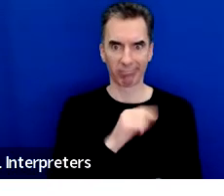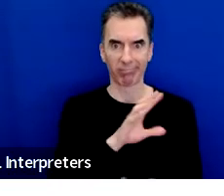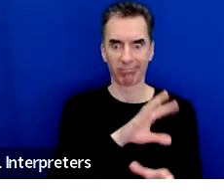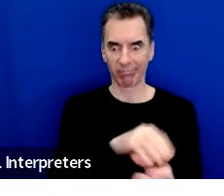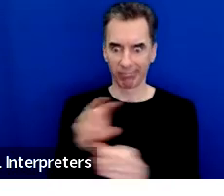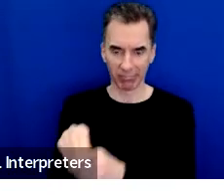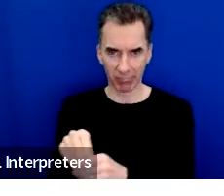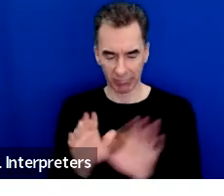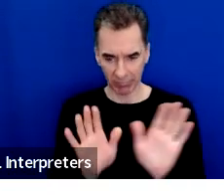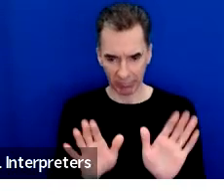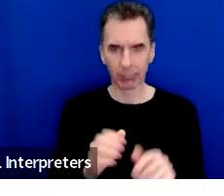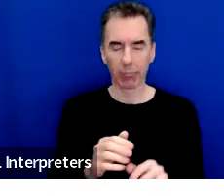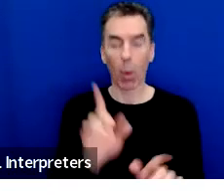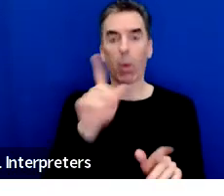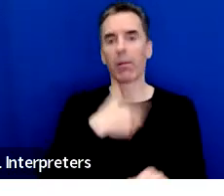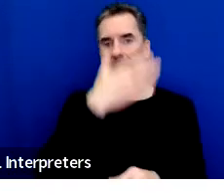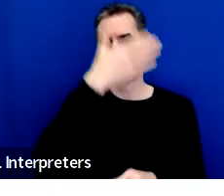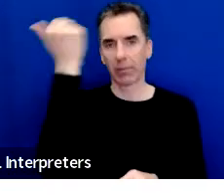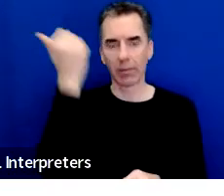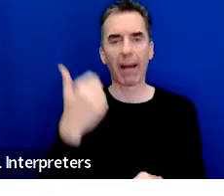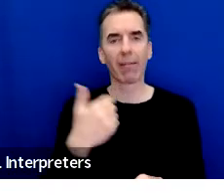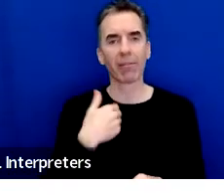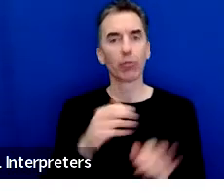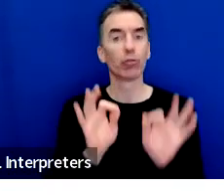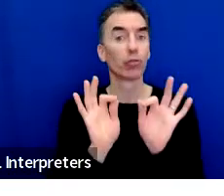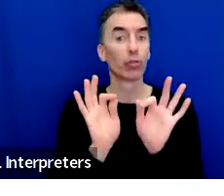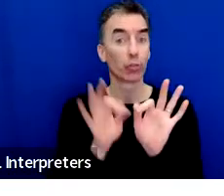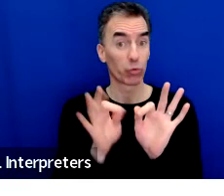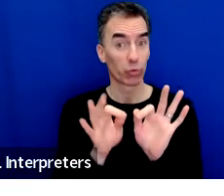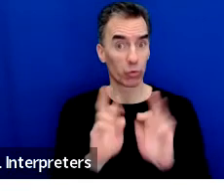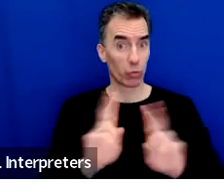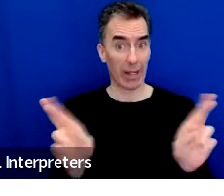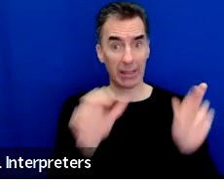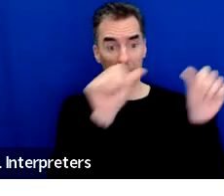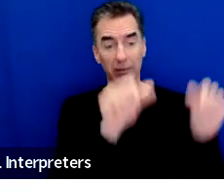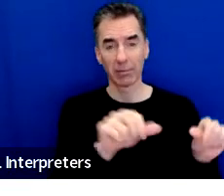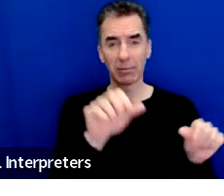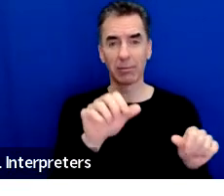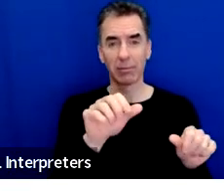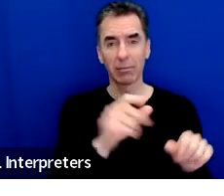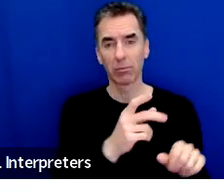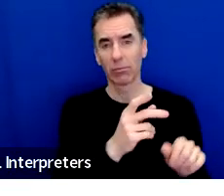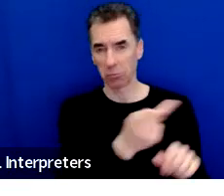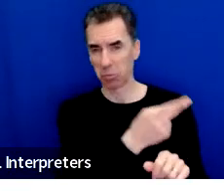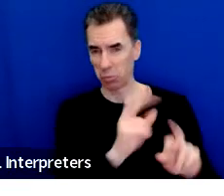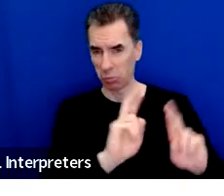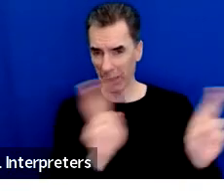before I forget, we do have interpreters that are pinned in that. Steven and Shannon, thank you so much for helping us today.